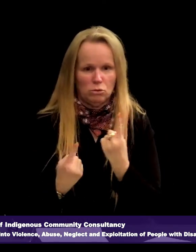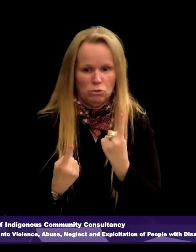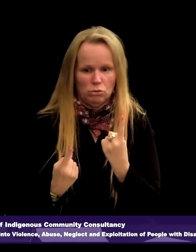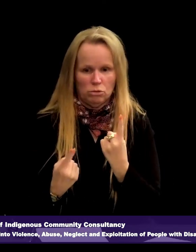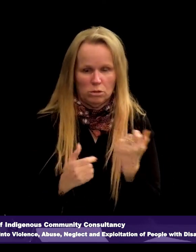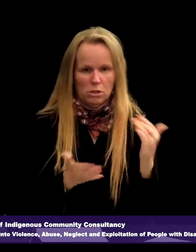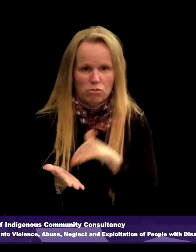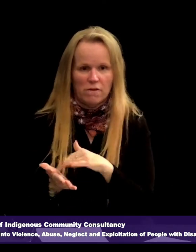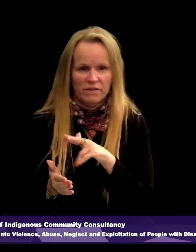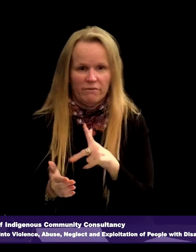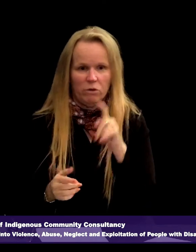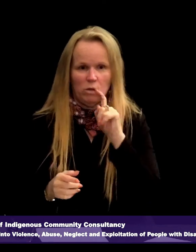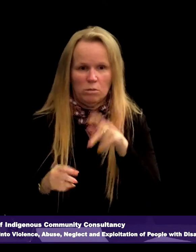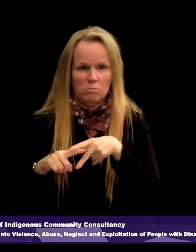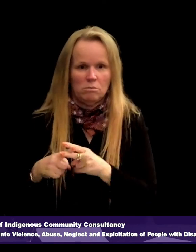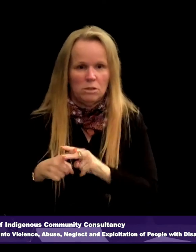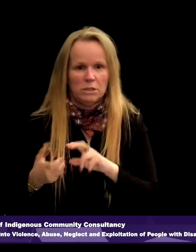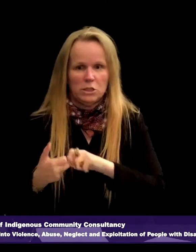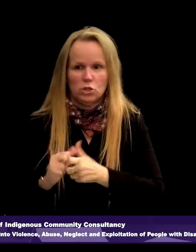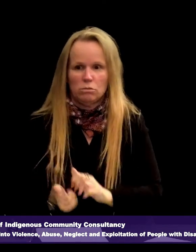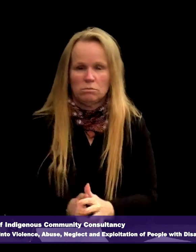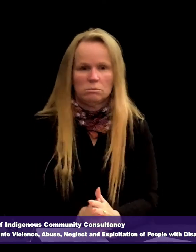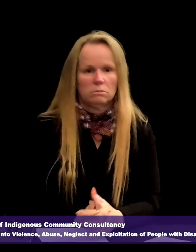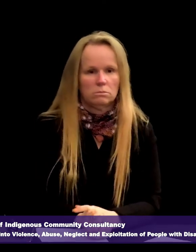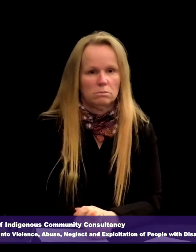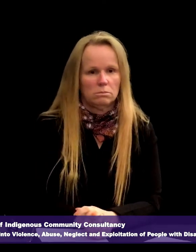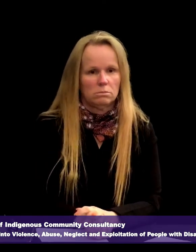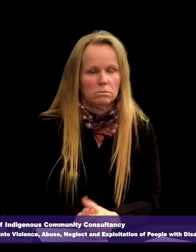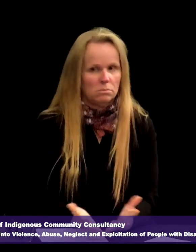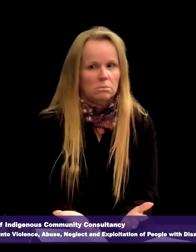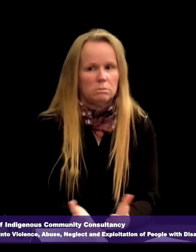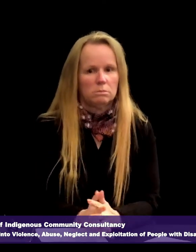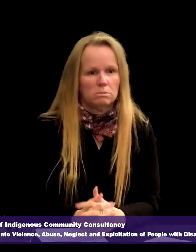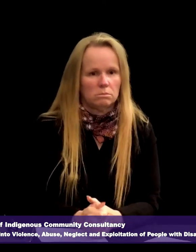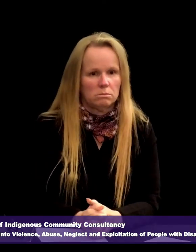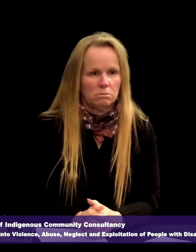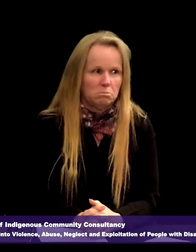electrician go and fix a plumbing problem. You know. It's not going to work.